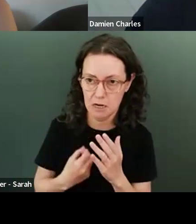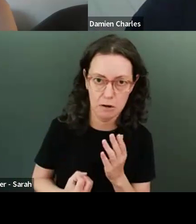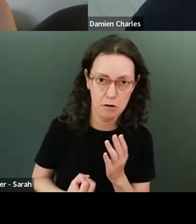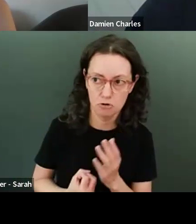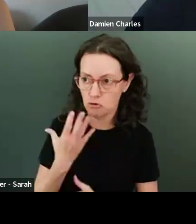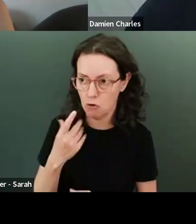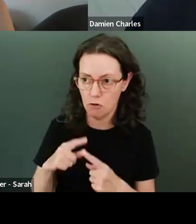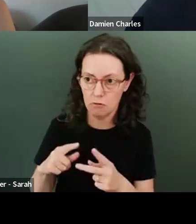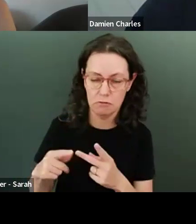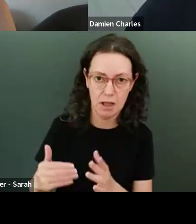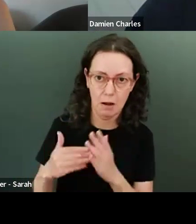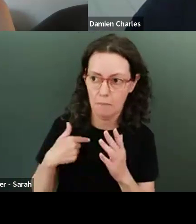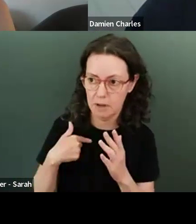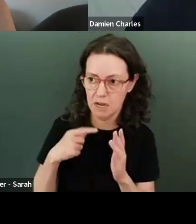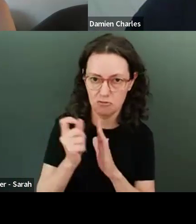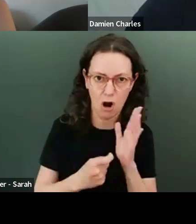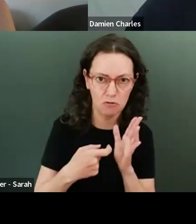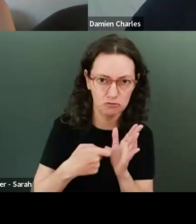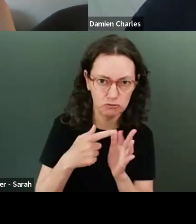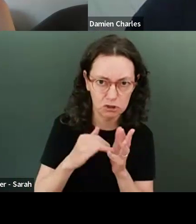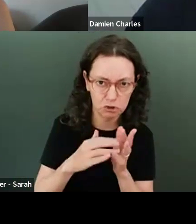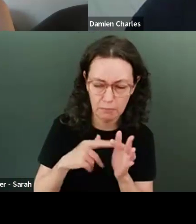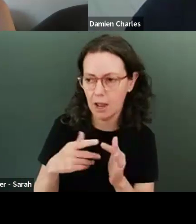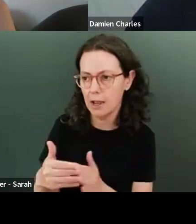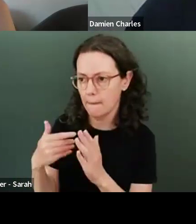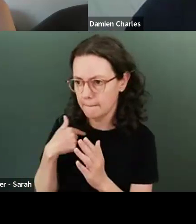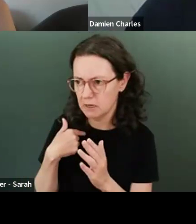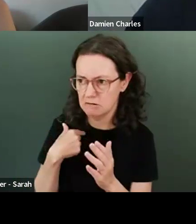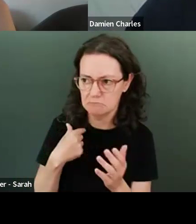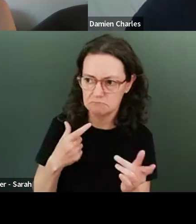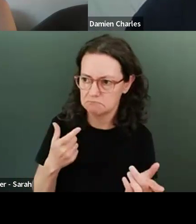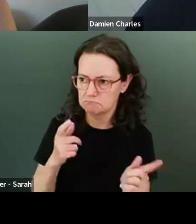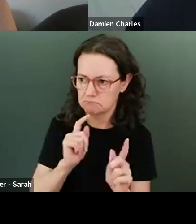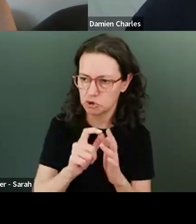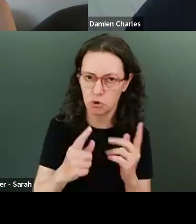support you to write a resume, do the